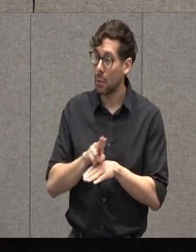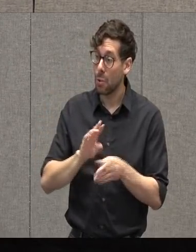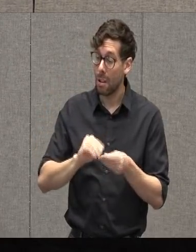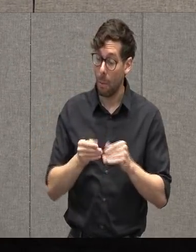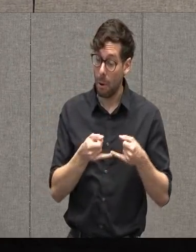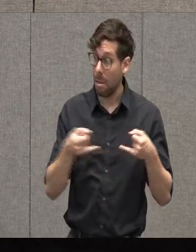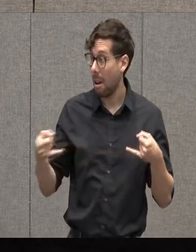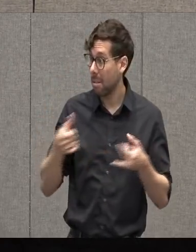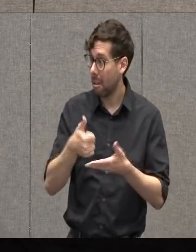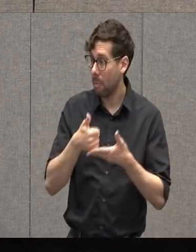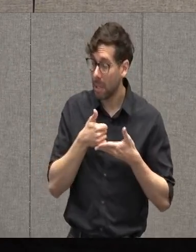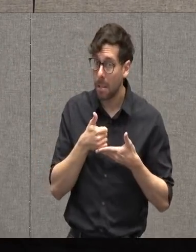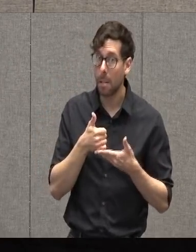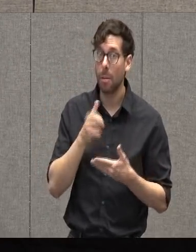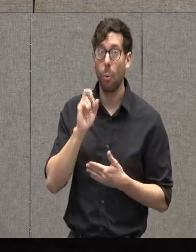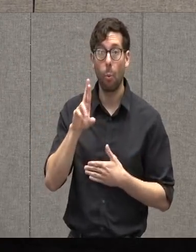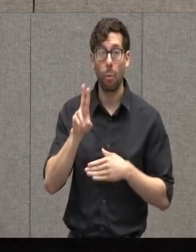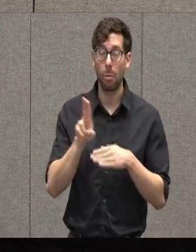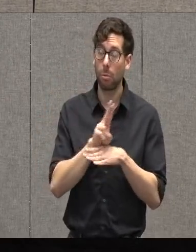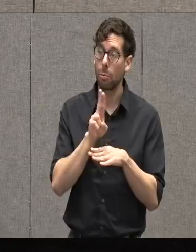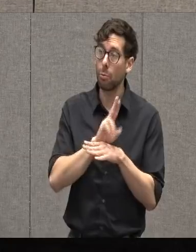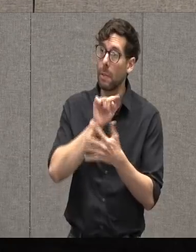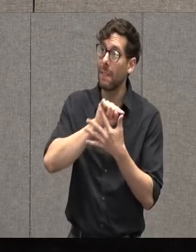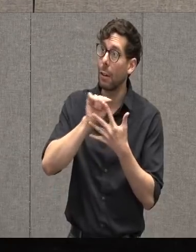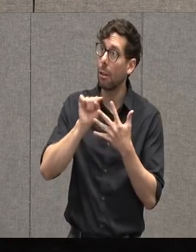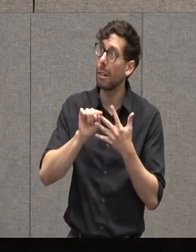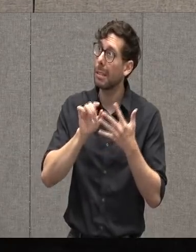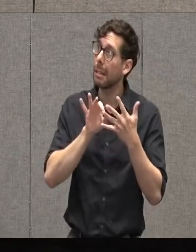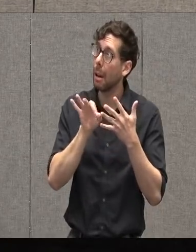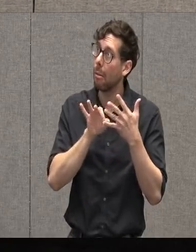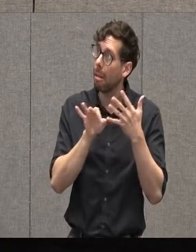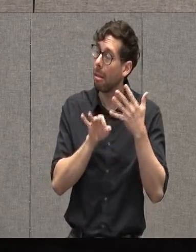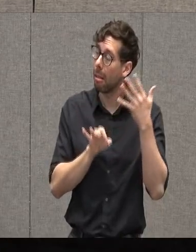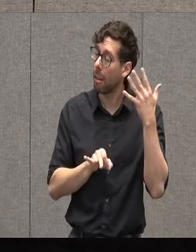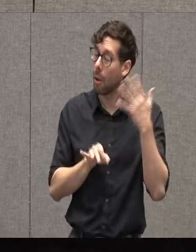Or use my fingers, or even draw it out.